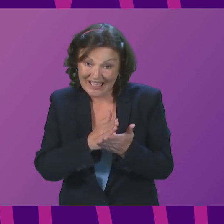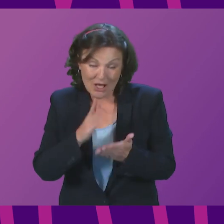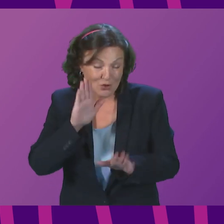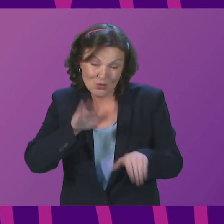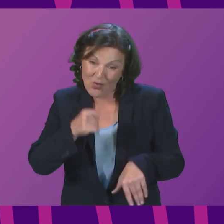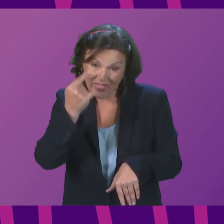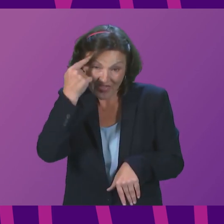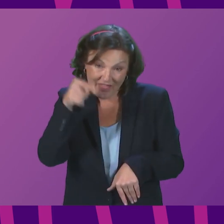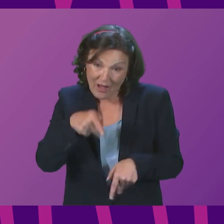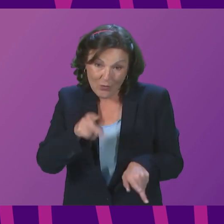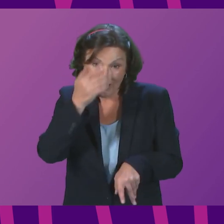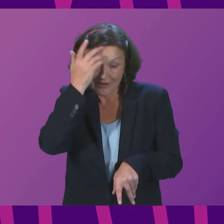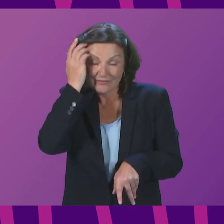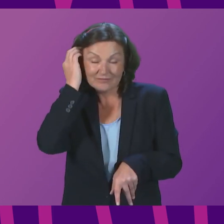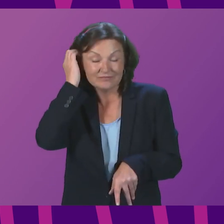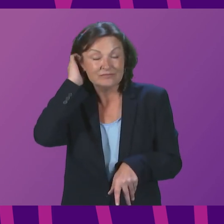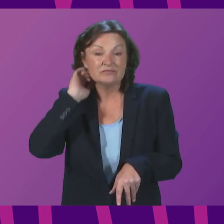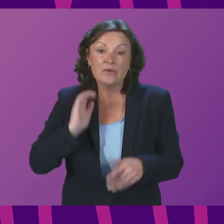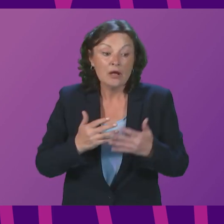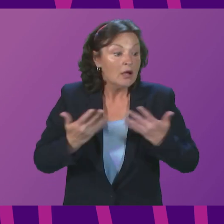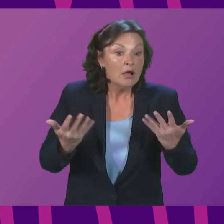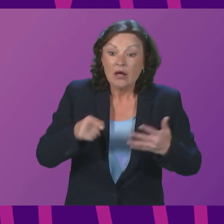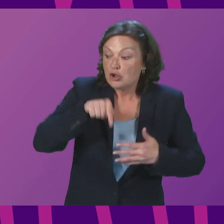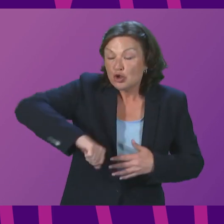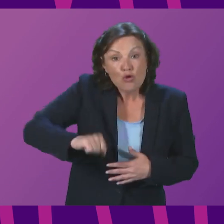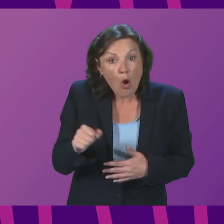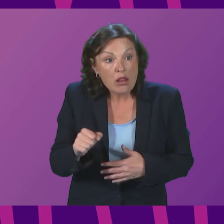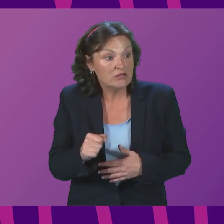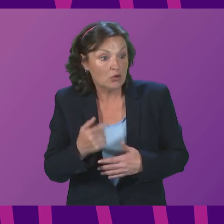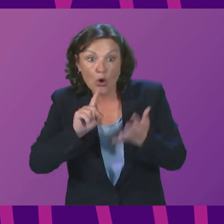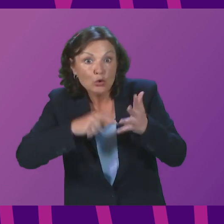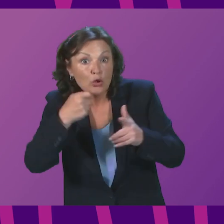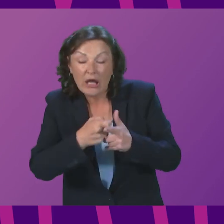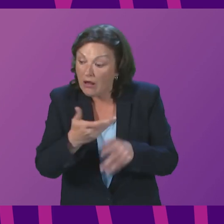Of course, how long any party remains in government in Scotland, the UK or any country—well,